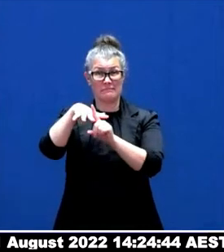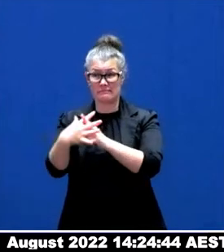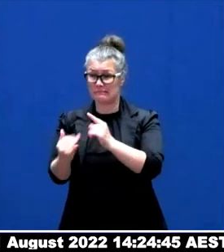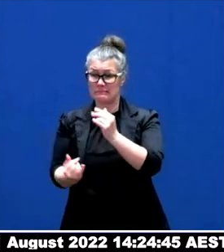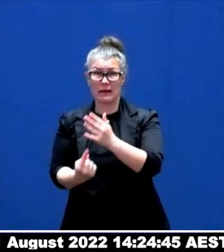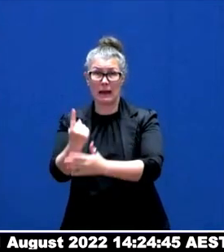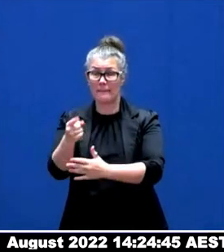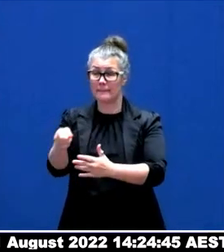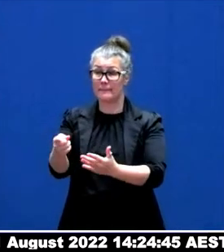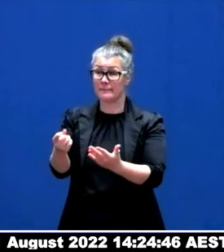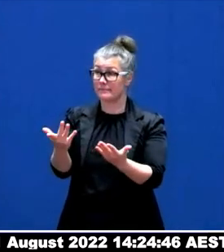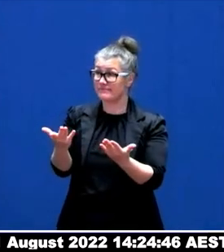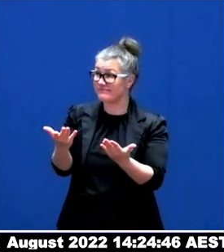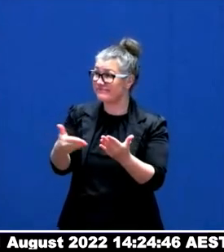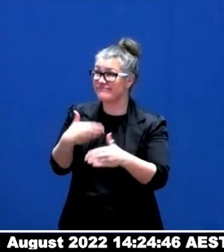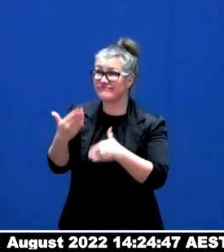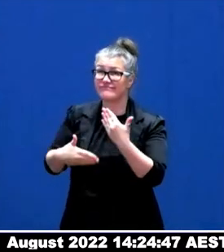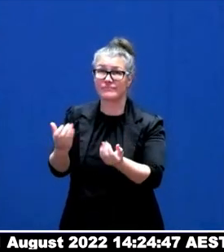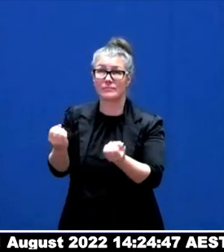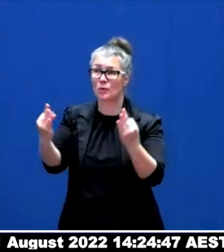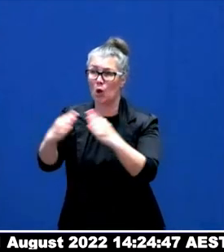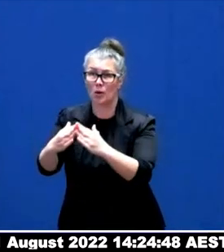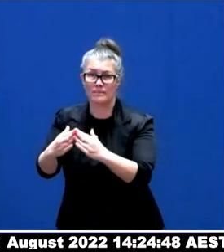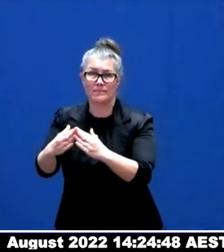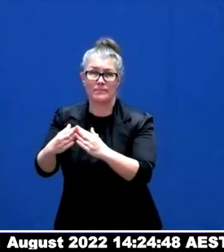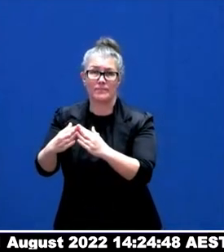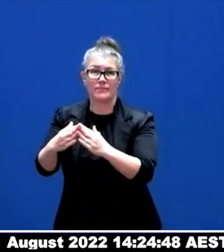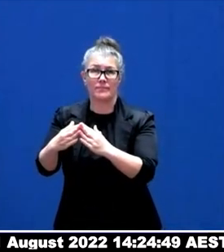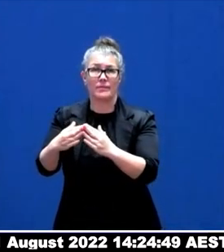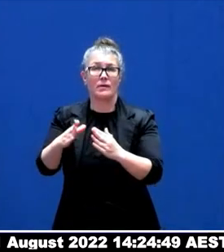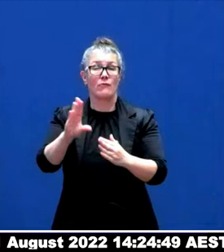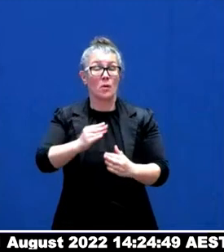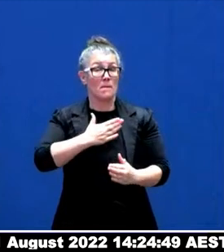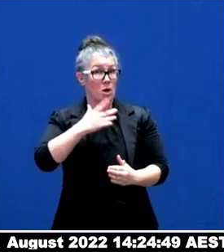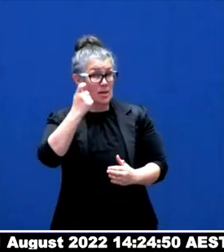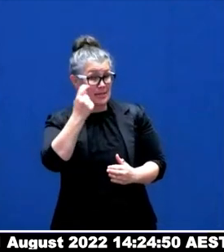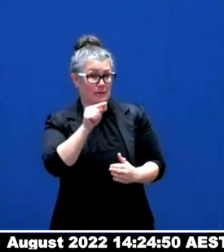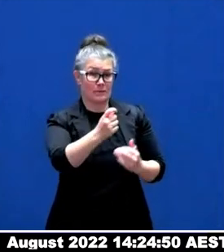homeless, it is, as I understand it, the support coordinator's role to assist that